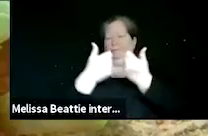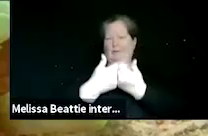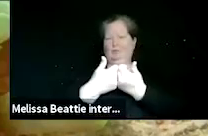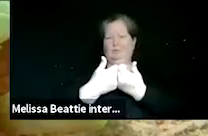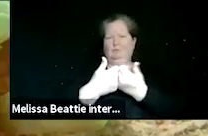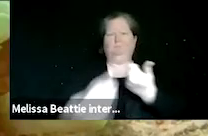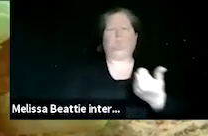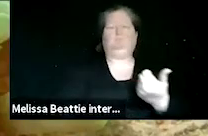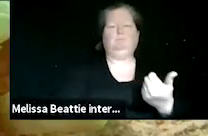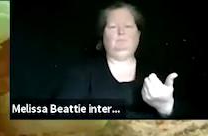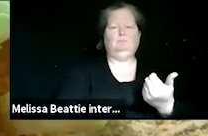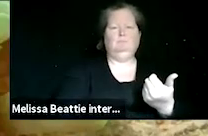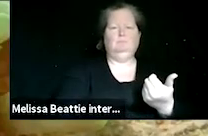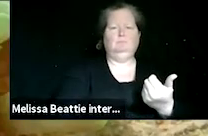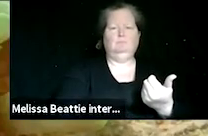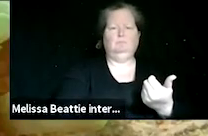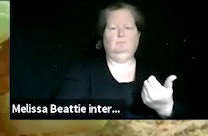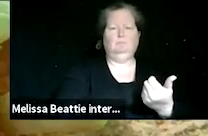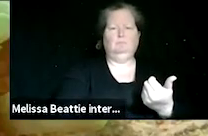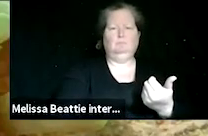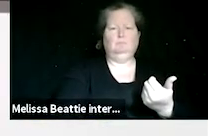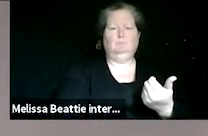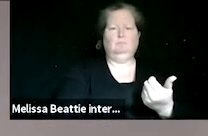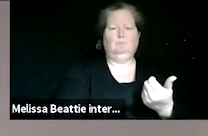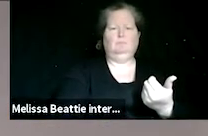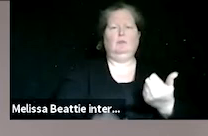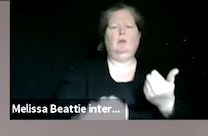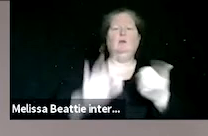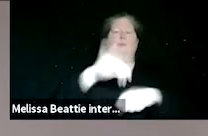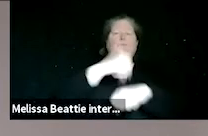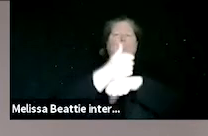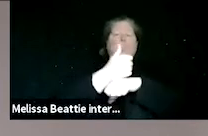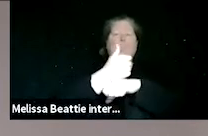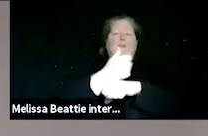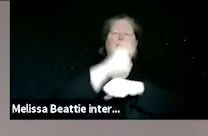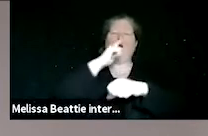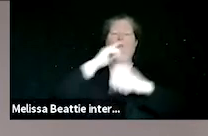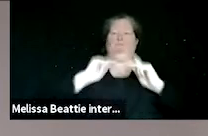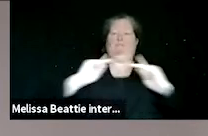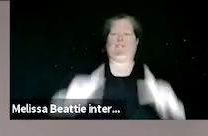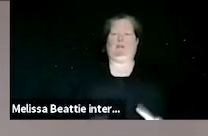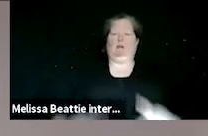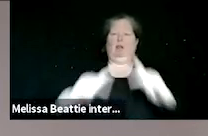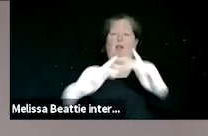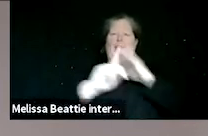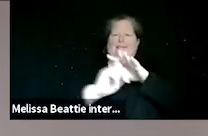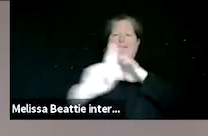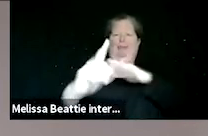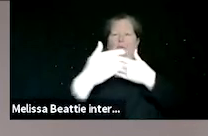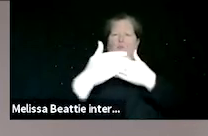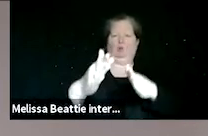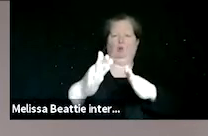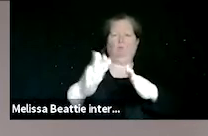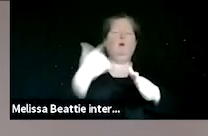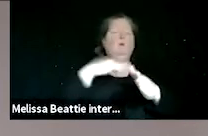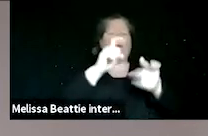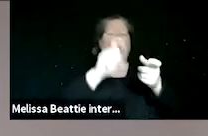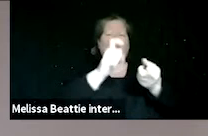Ben Woelk: Now we've had to make some changes. But our goal was to leverage escape room popularity